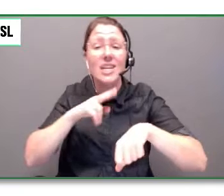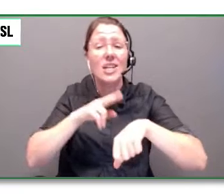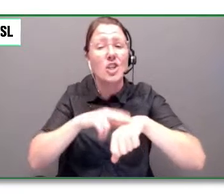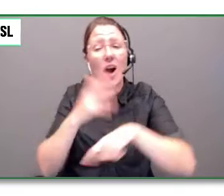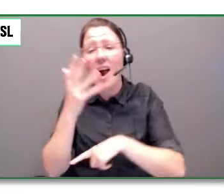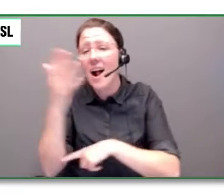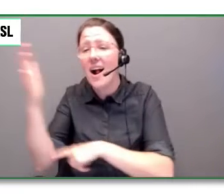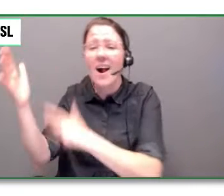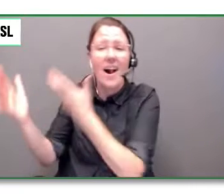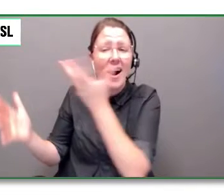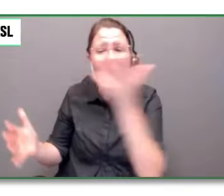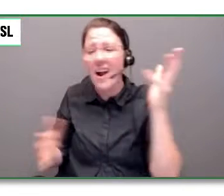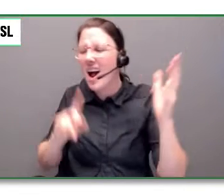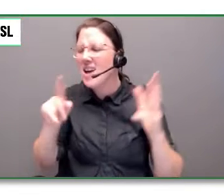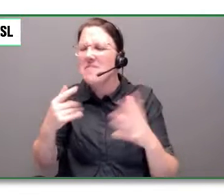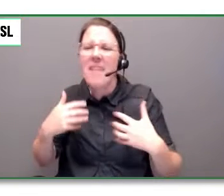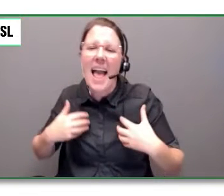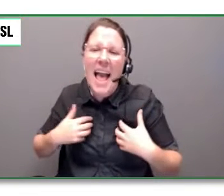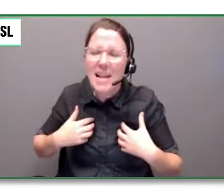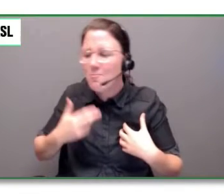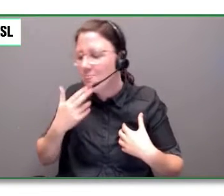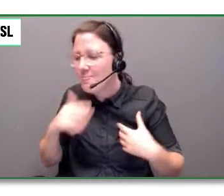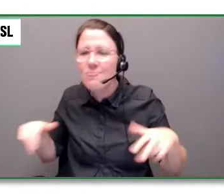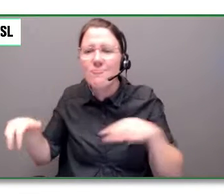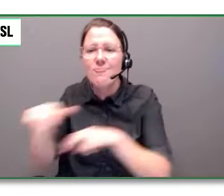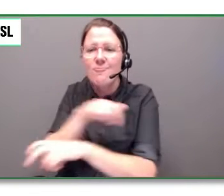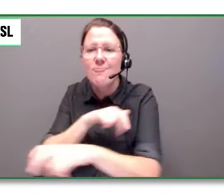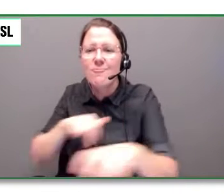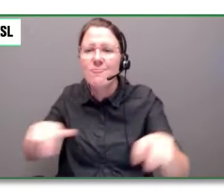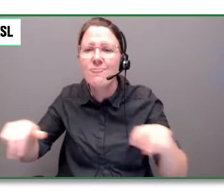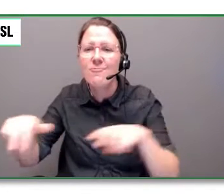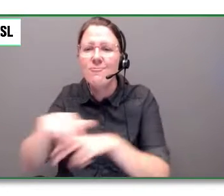landscape and wildness is the preservation of the world." In short, all